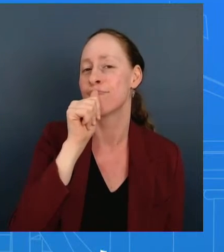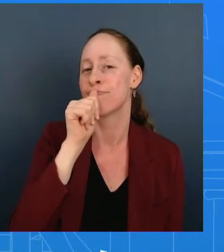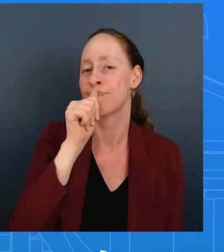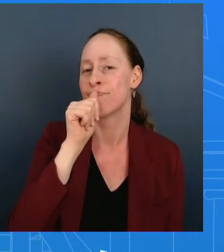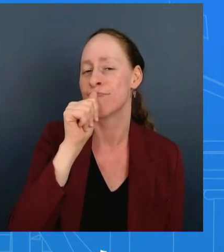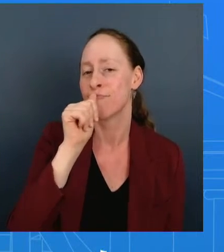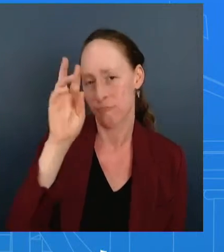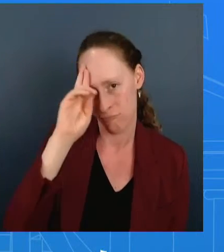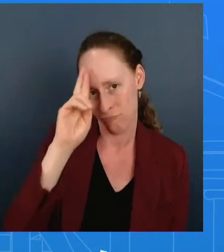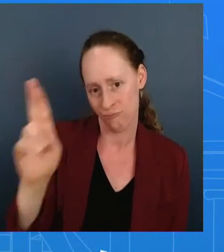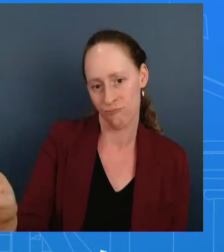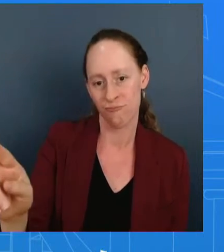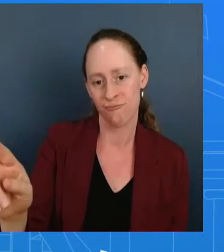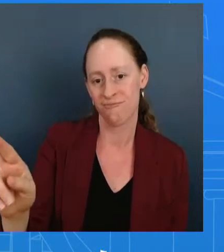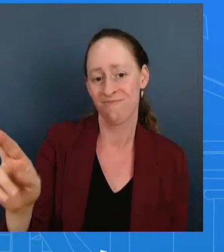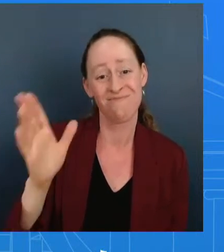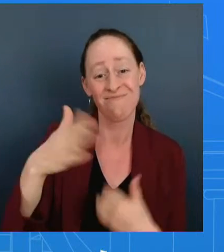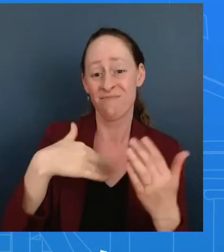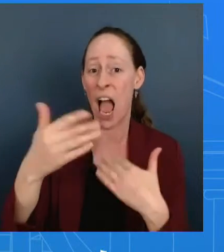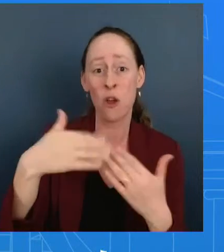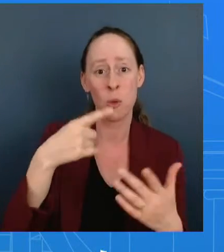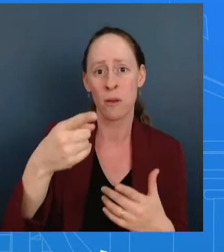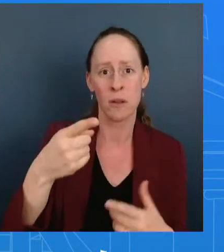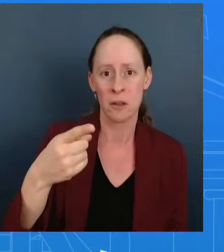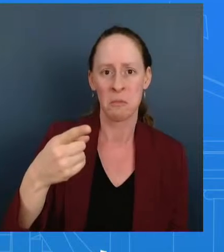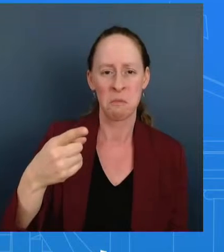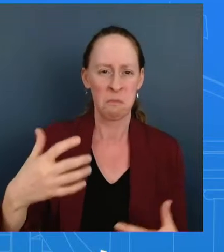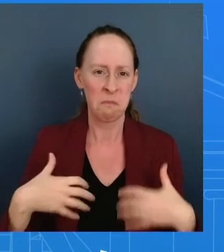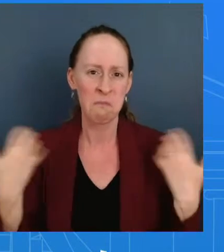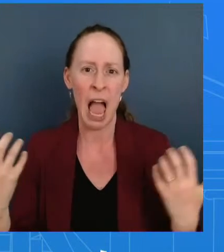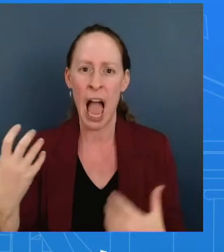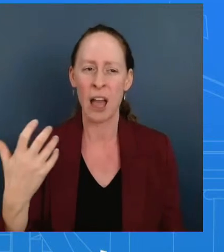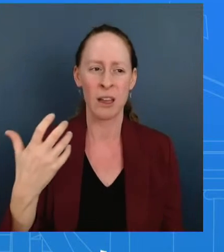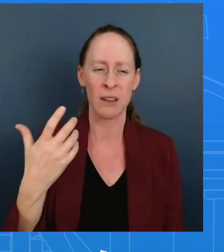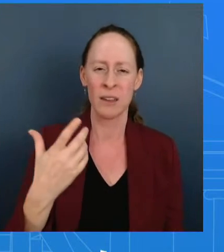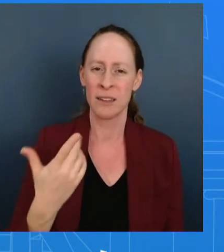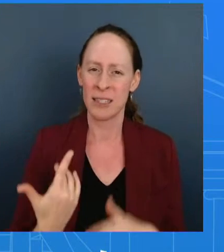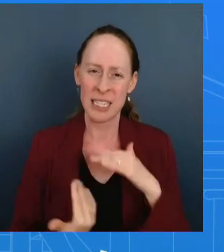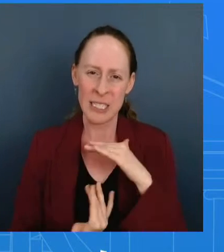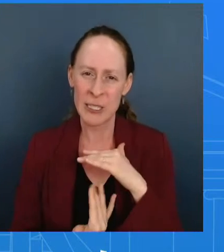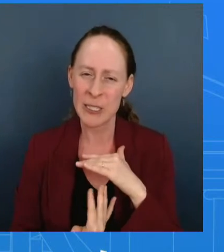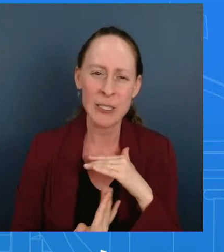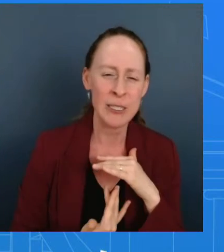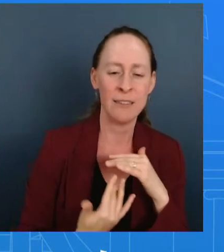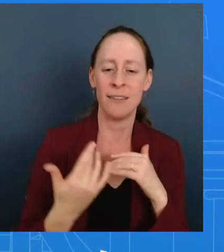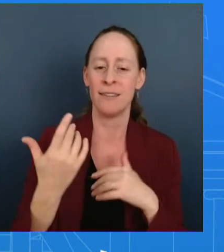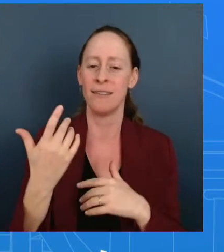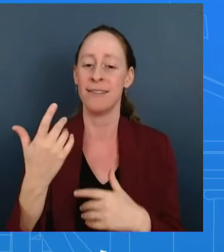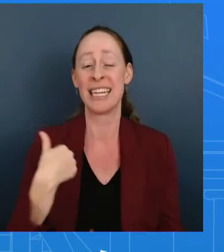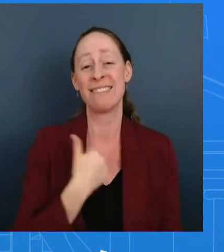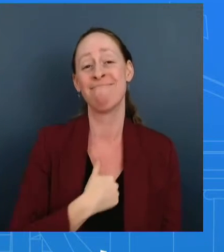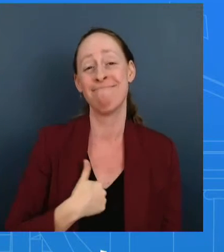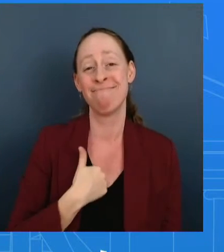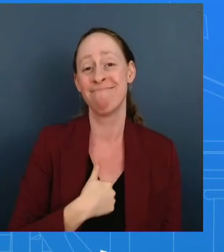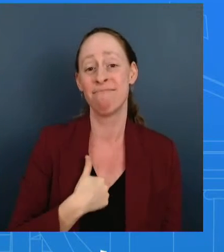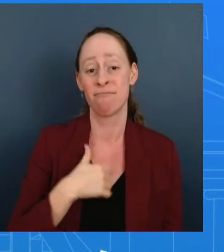it doesn't matter how angry you get with me from here. I'm just not going to do that. It is inappropriate. It is not acceptable. So, I'm not going to do it.